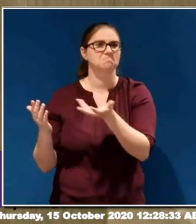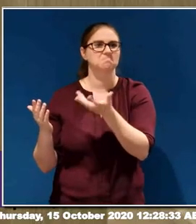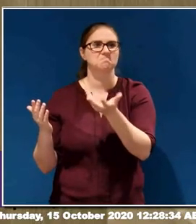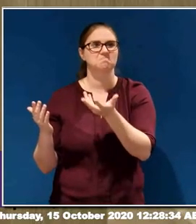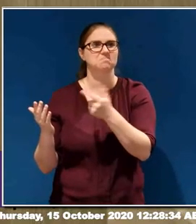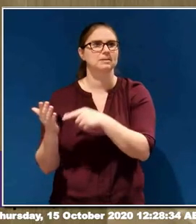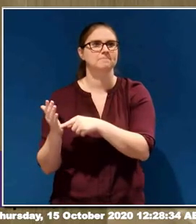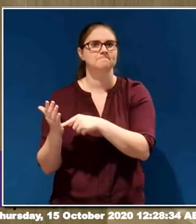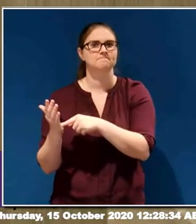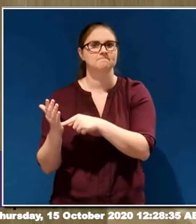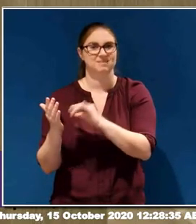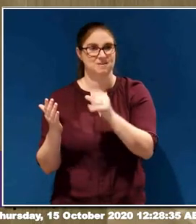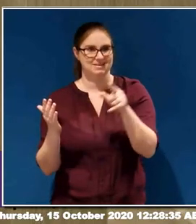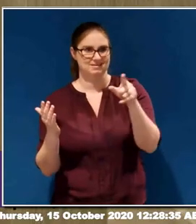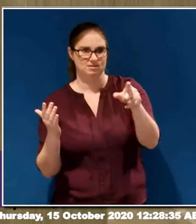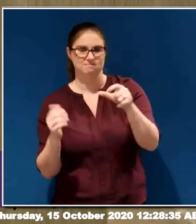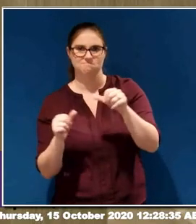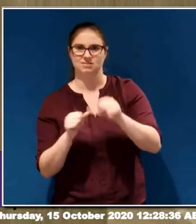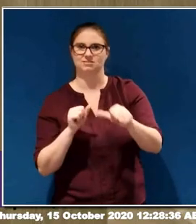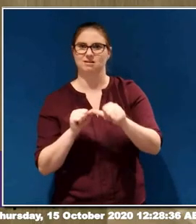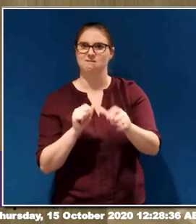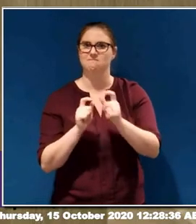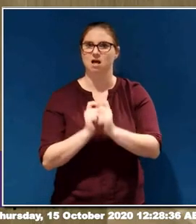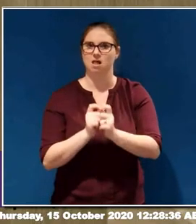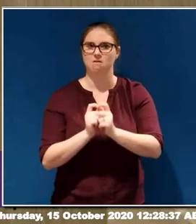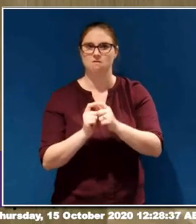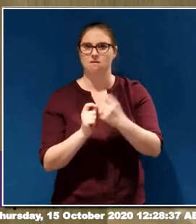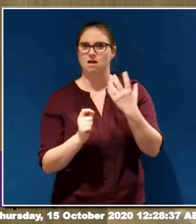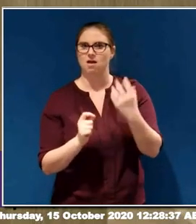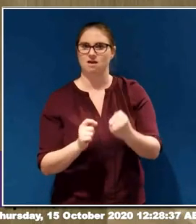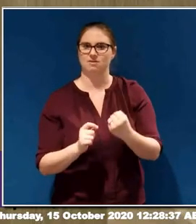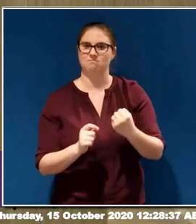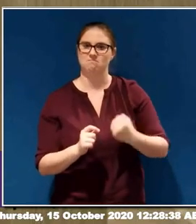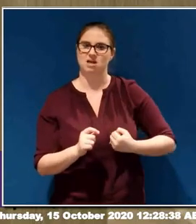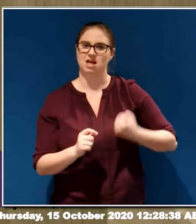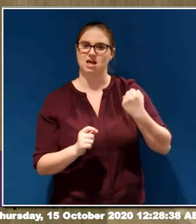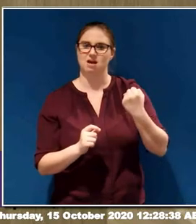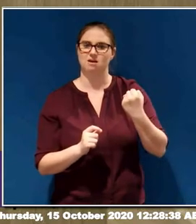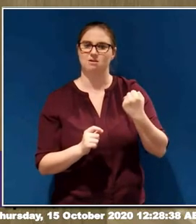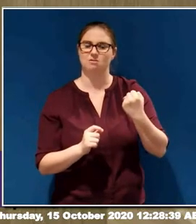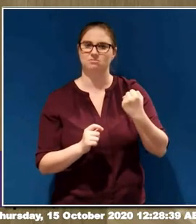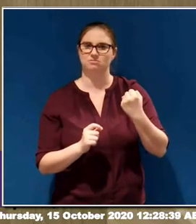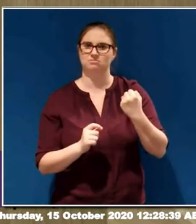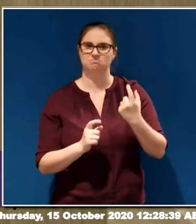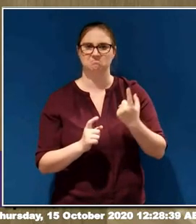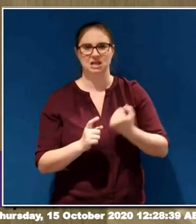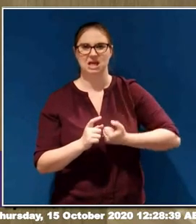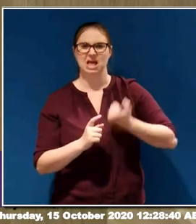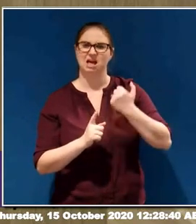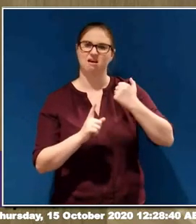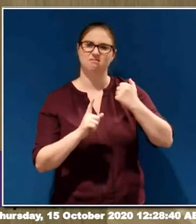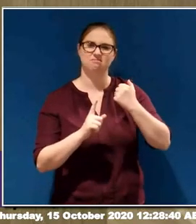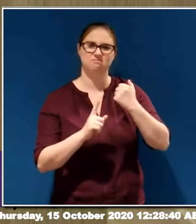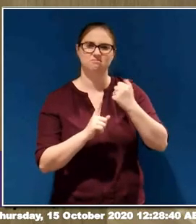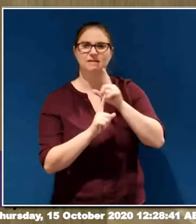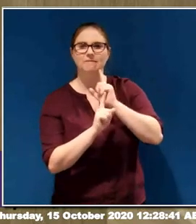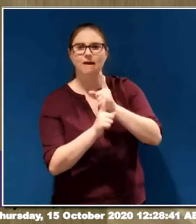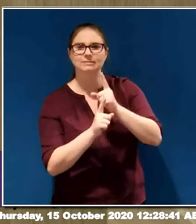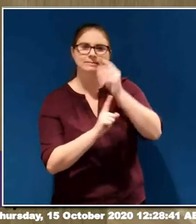value out of having one of our principal advisers or our coaches making contact with them.